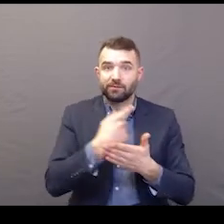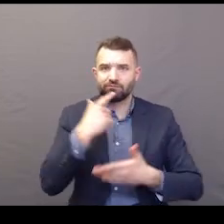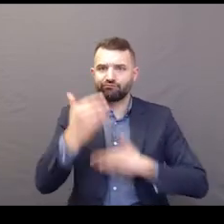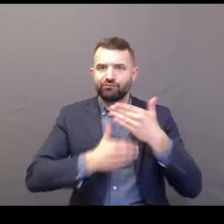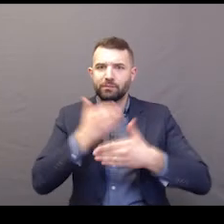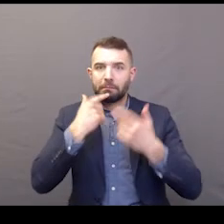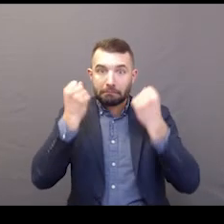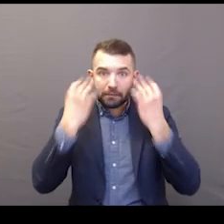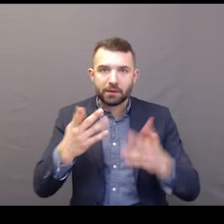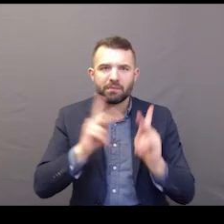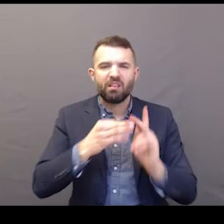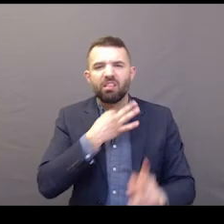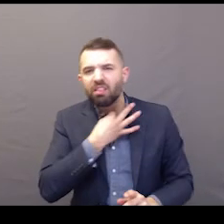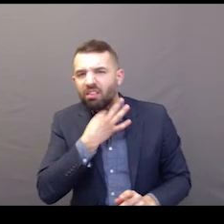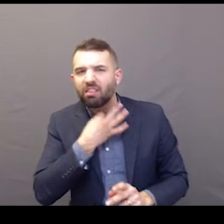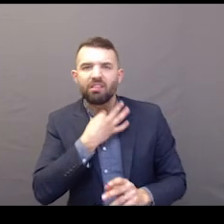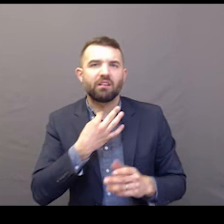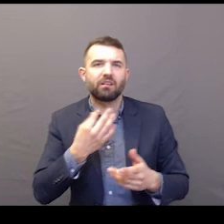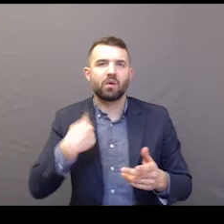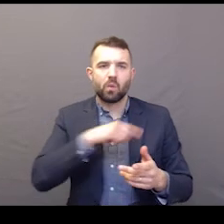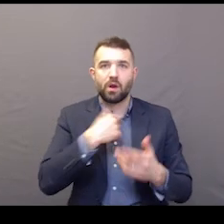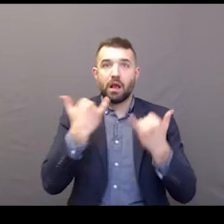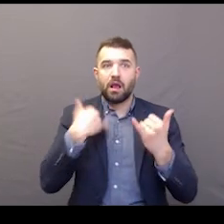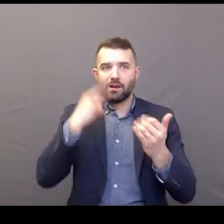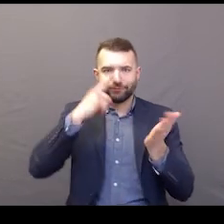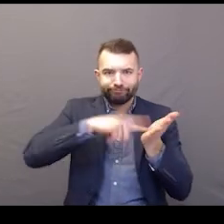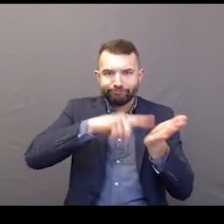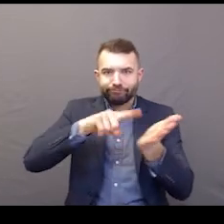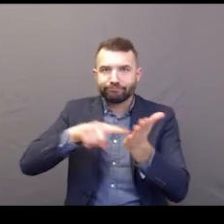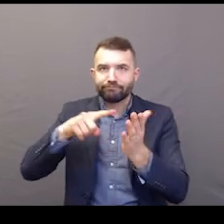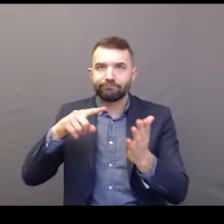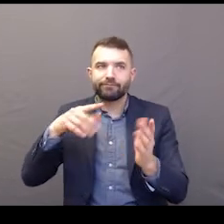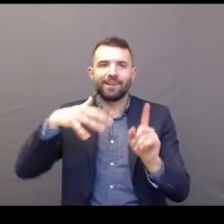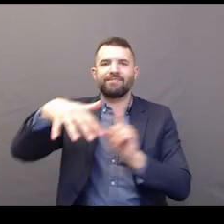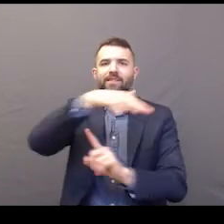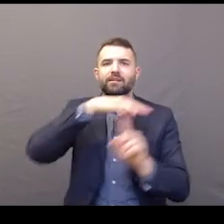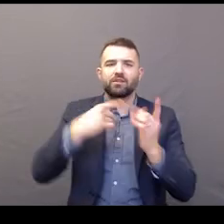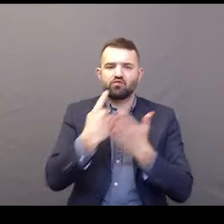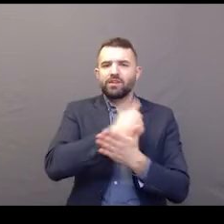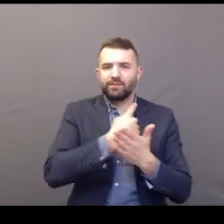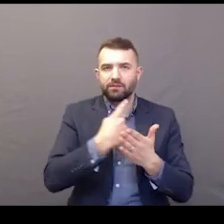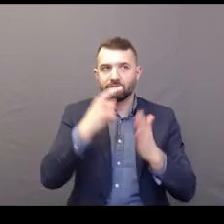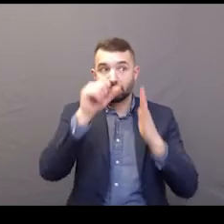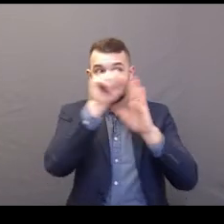We are conducting environmental review of the project, as required by the State Environmental Policy Act (or "SEPA")